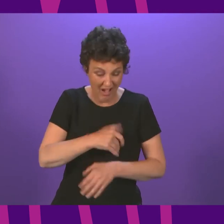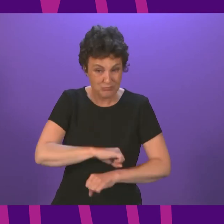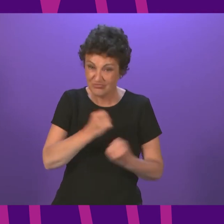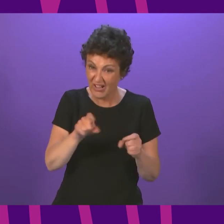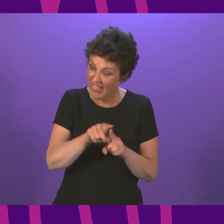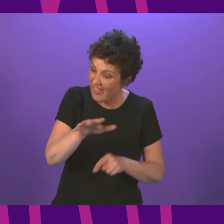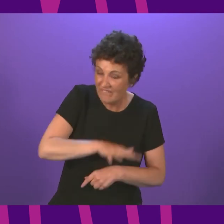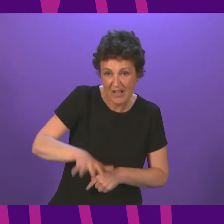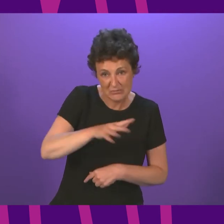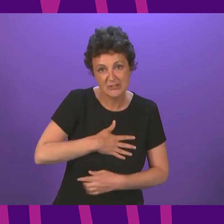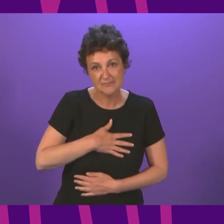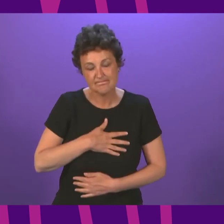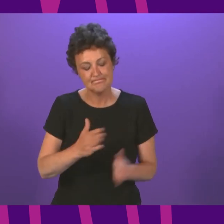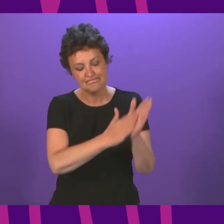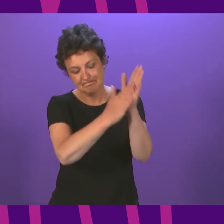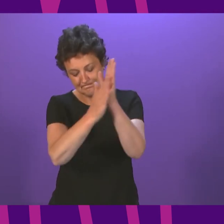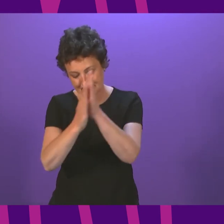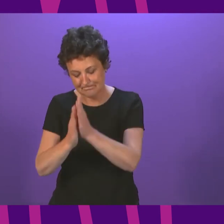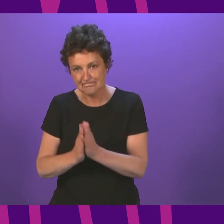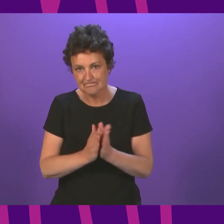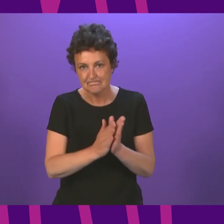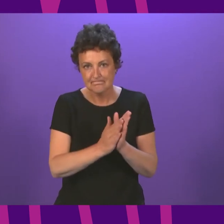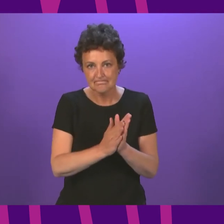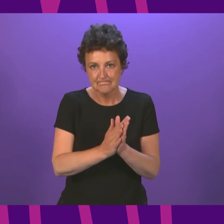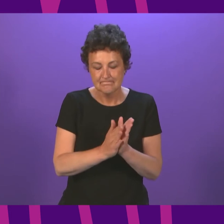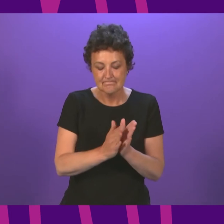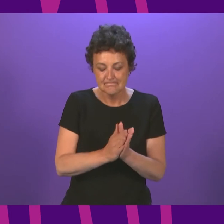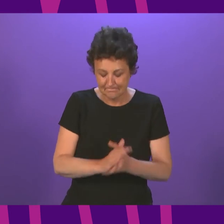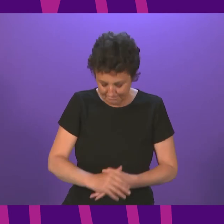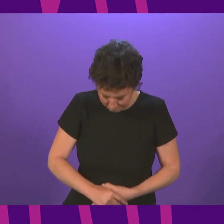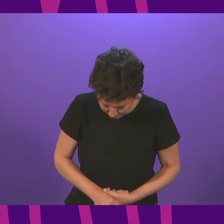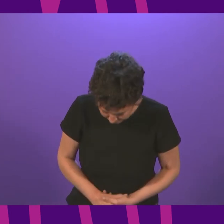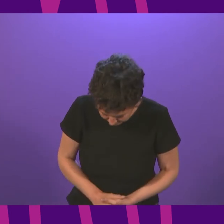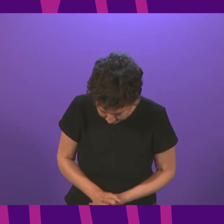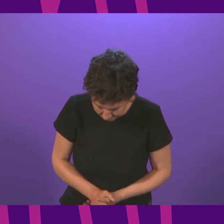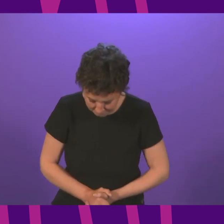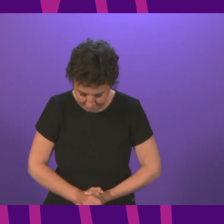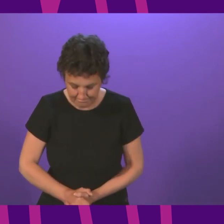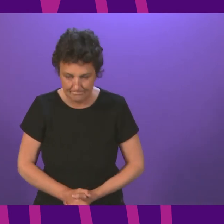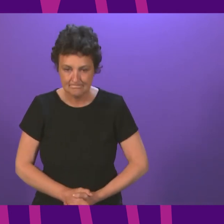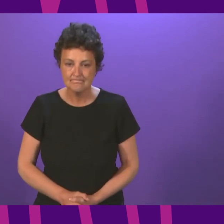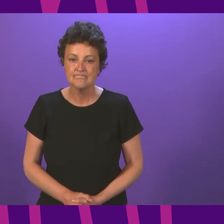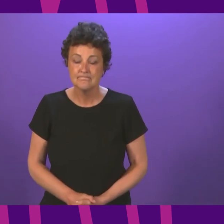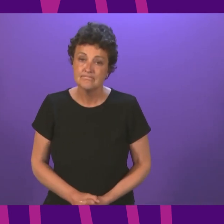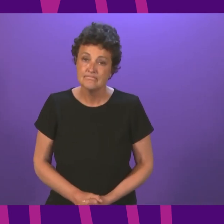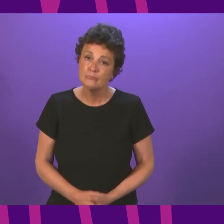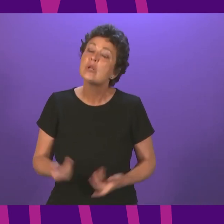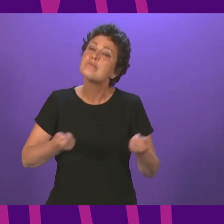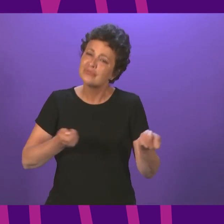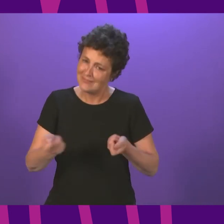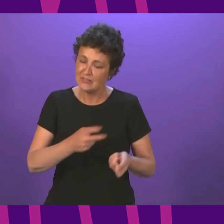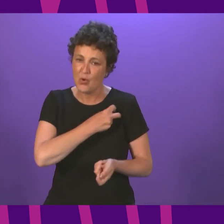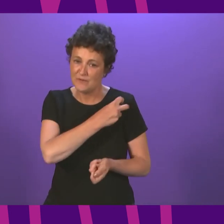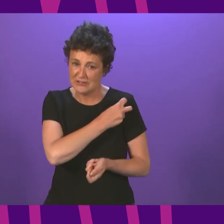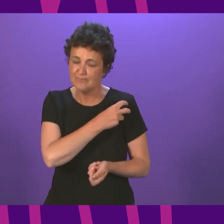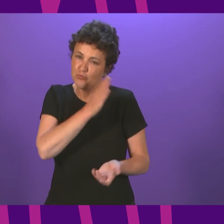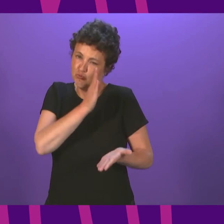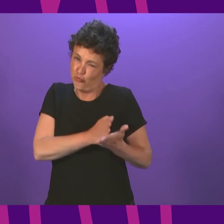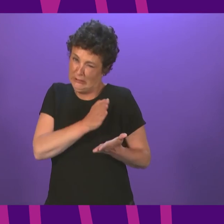I want to make it clear at the outset that the Government recognises that, when Parliament